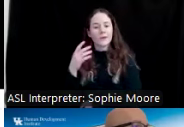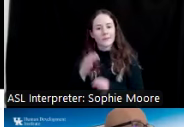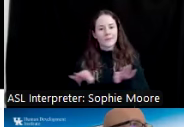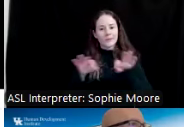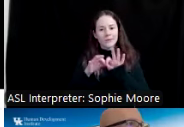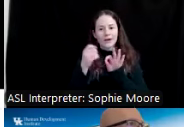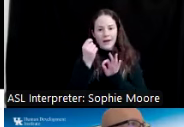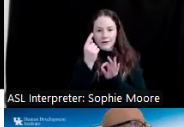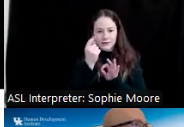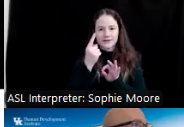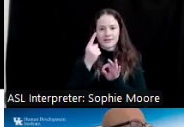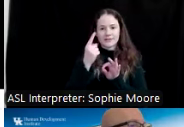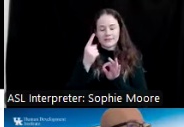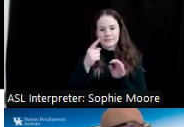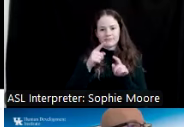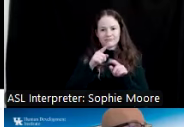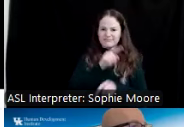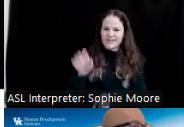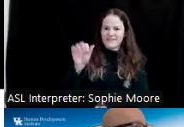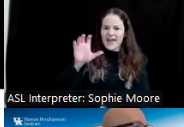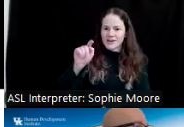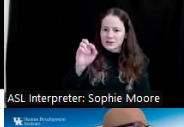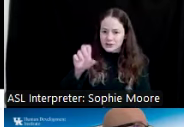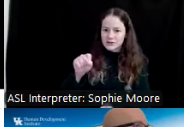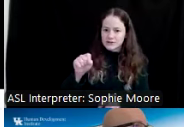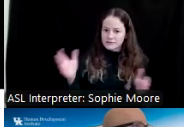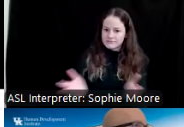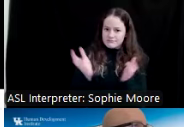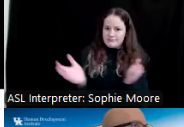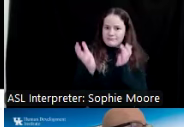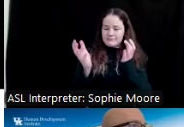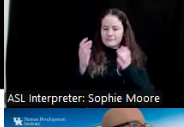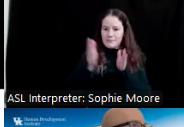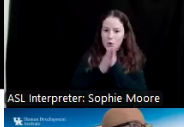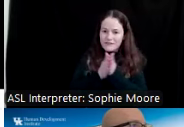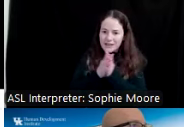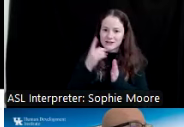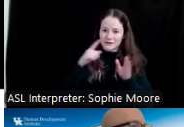activity um can be used to actually increase that activity level. If you're if you feel like you're not in a